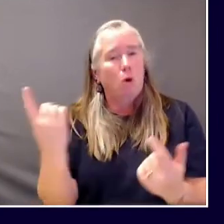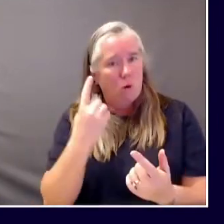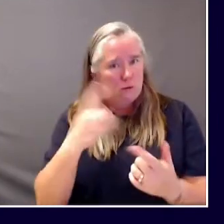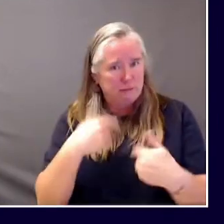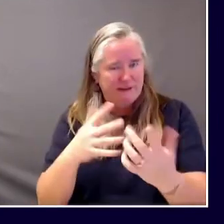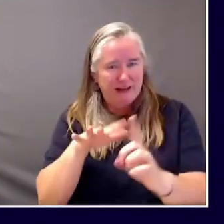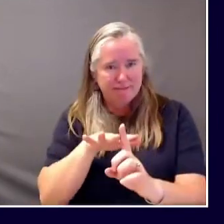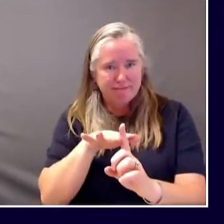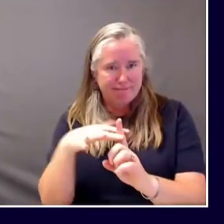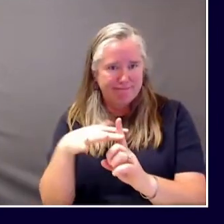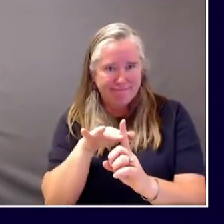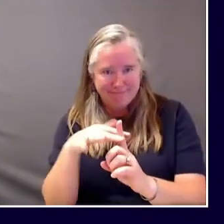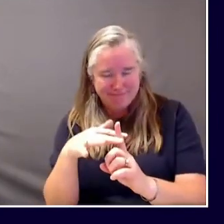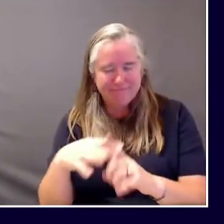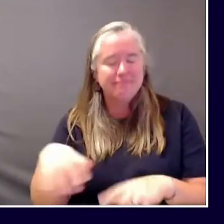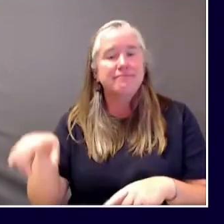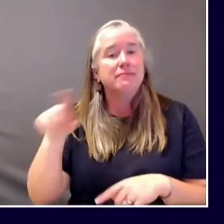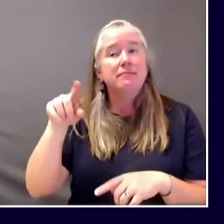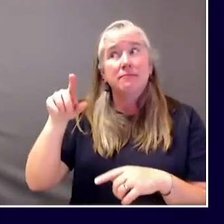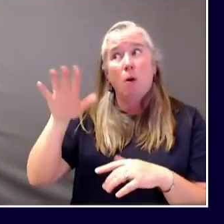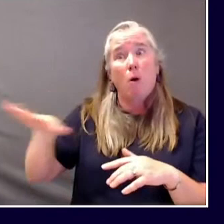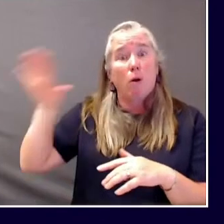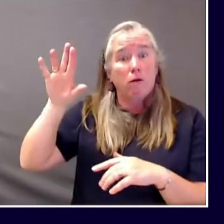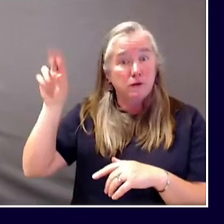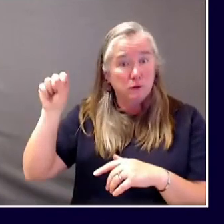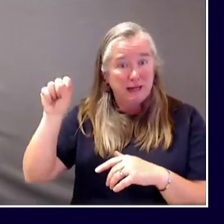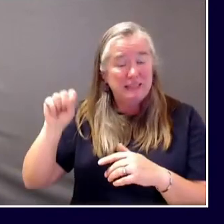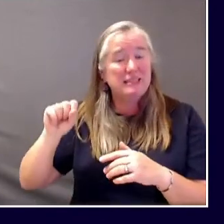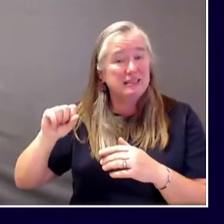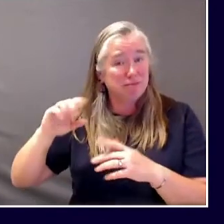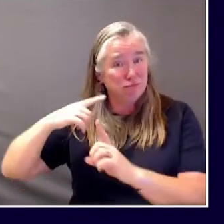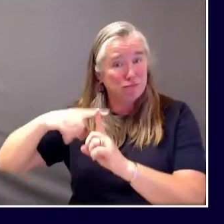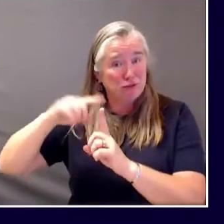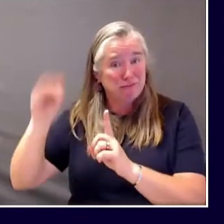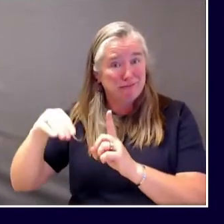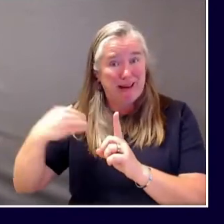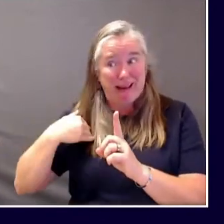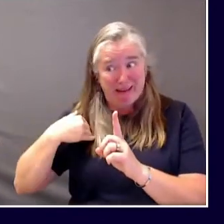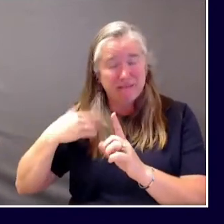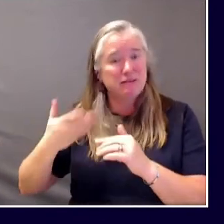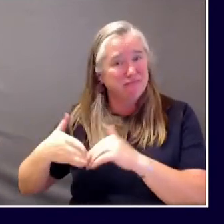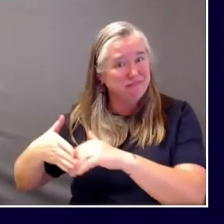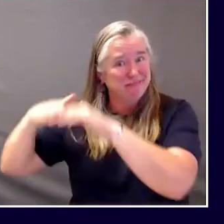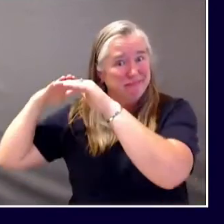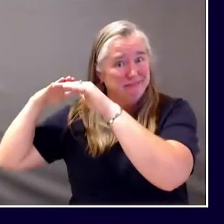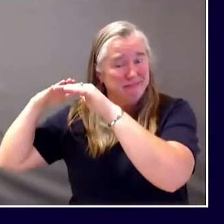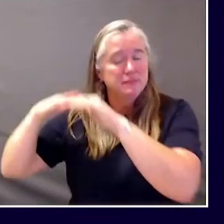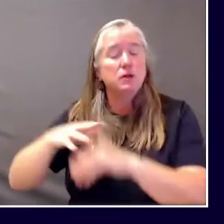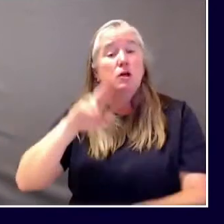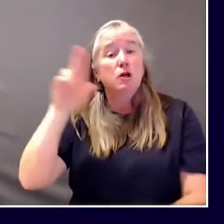the rates across the country